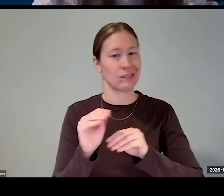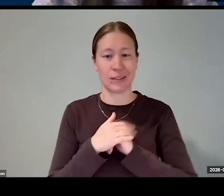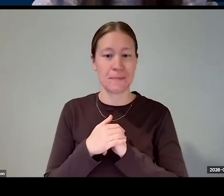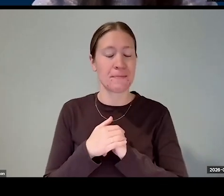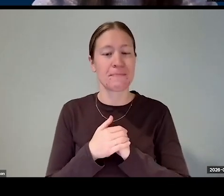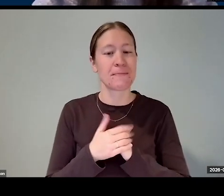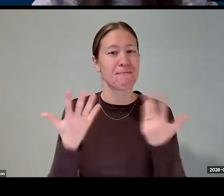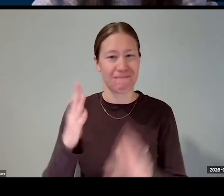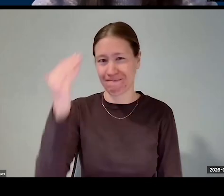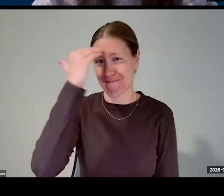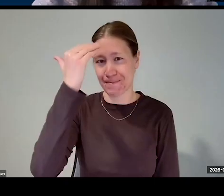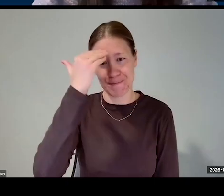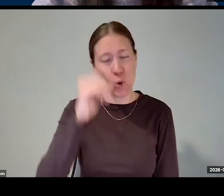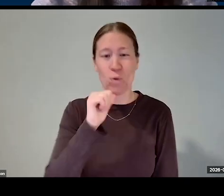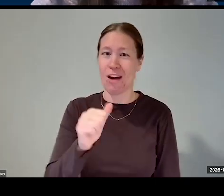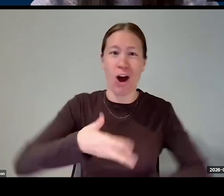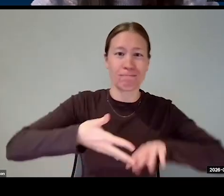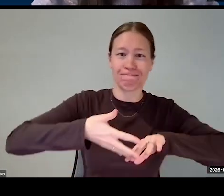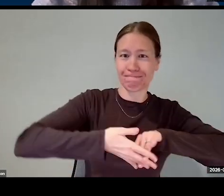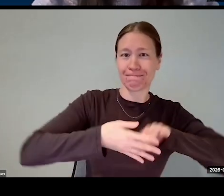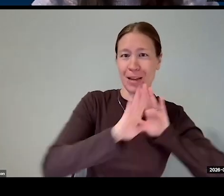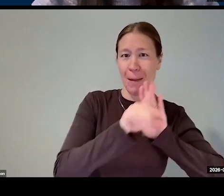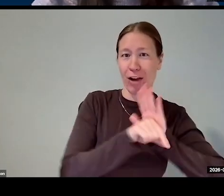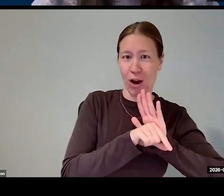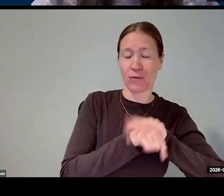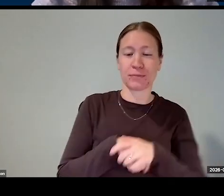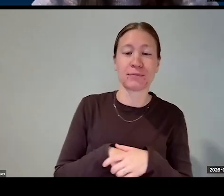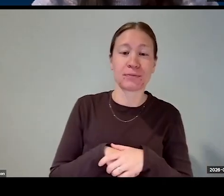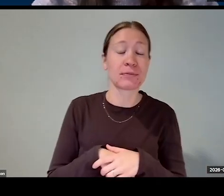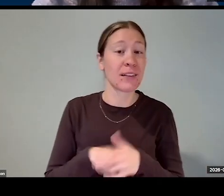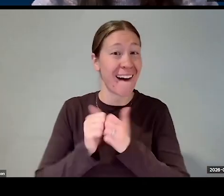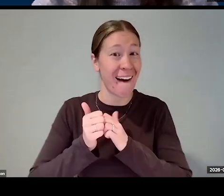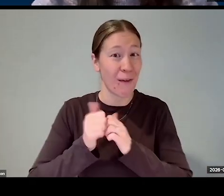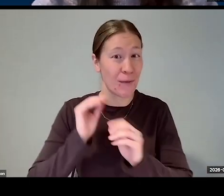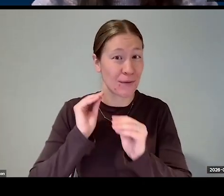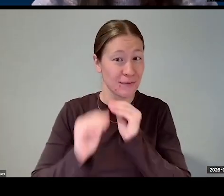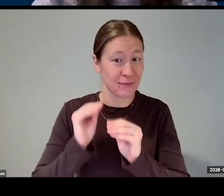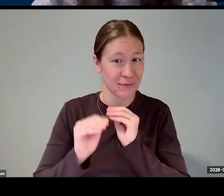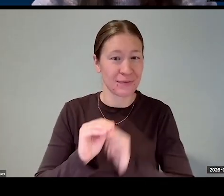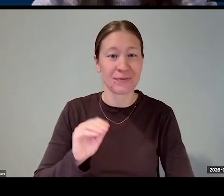I know that it is not a background image. To fix that, I can right click on the image